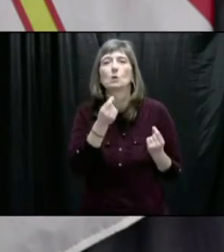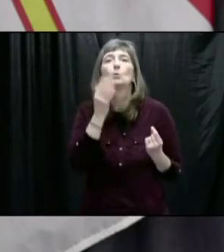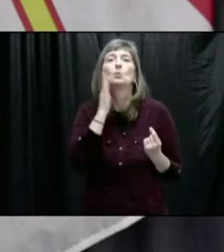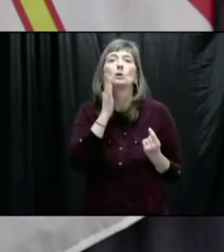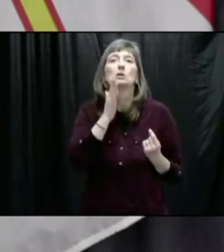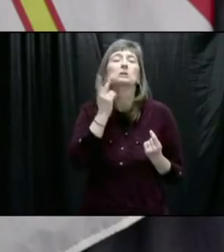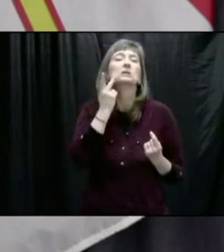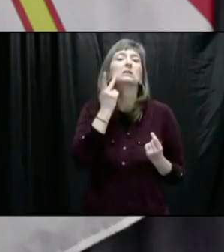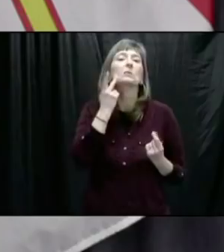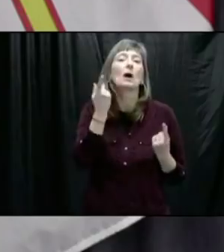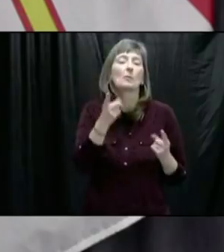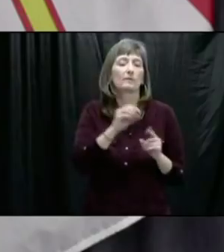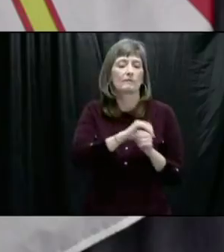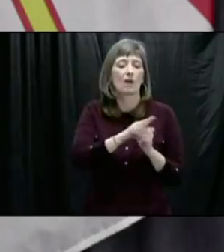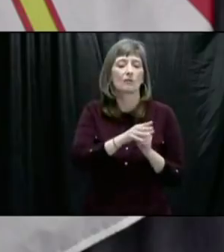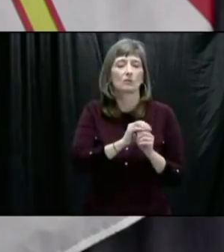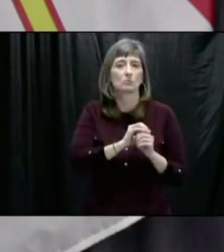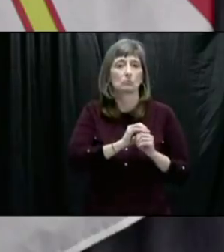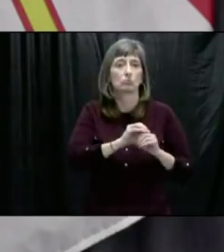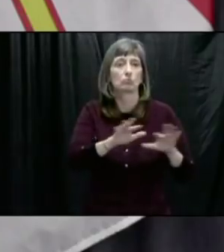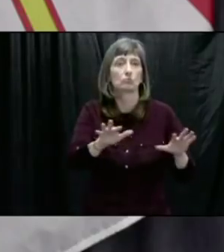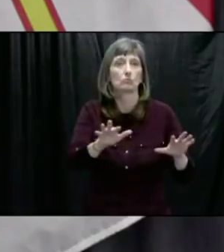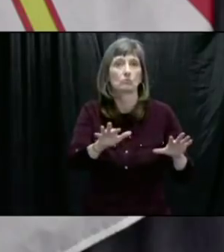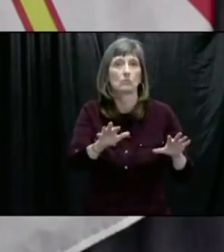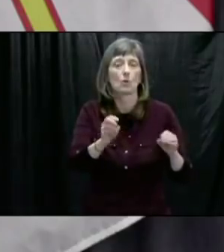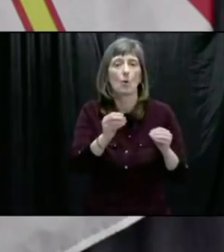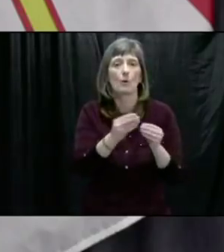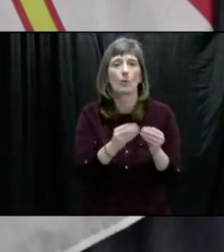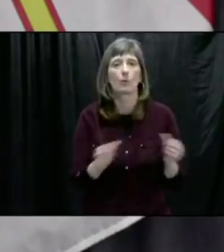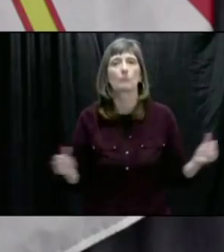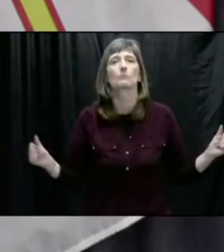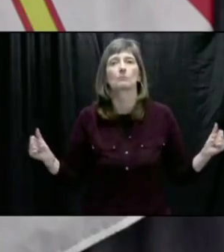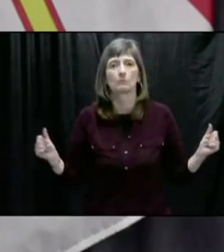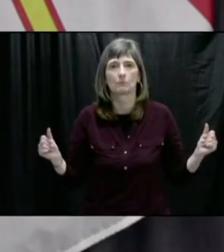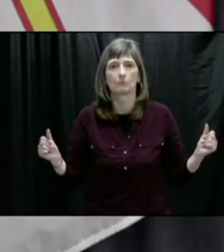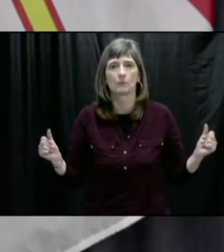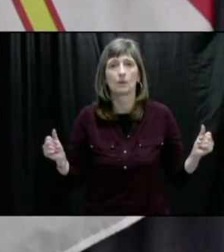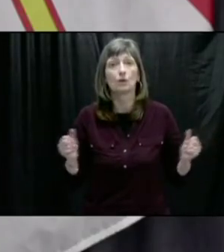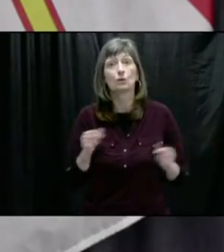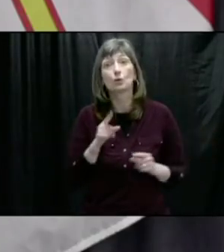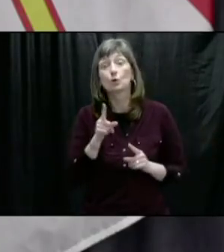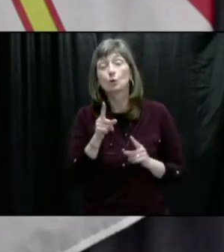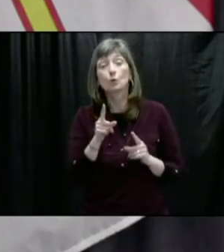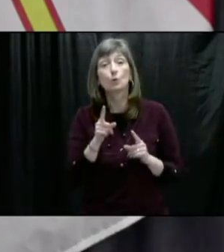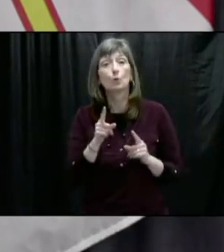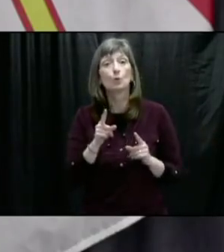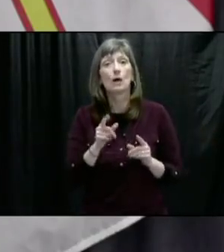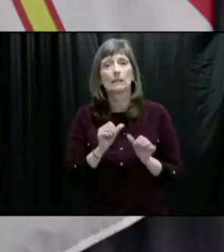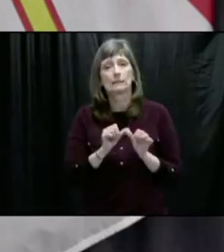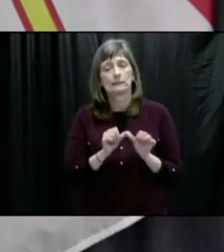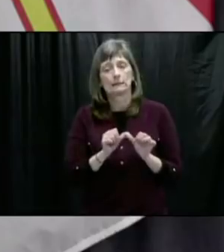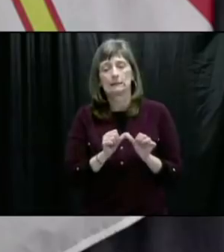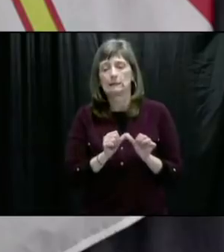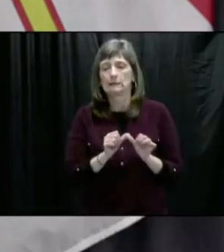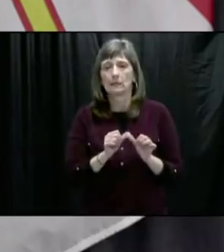YOUR ACTIONS WILL DETERMINE IF THE VIRUS GROWS OR IT DIES.